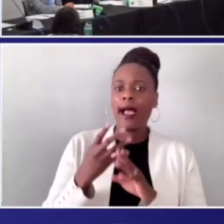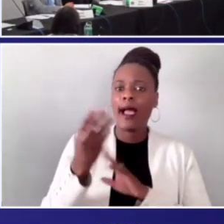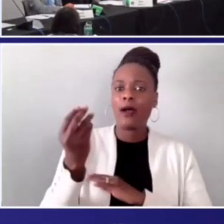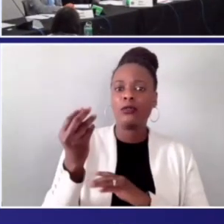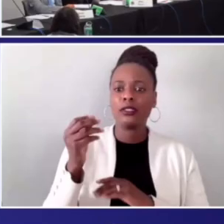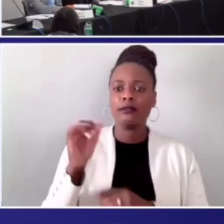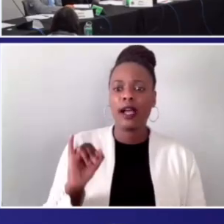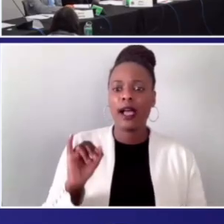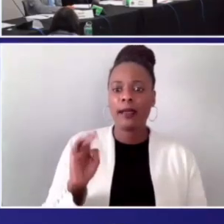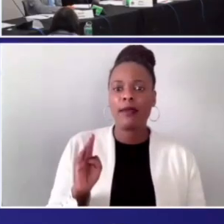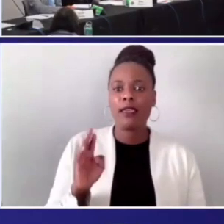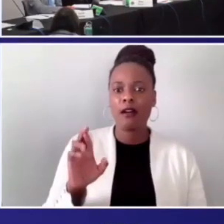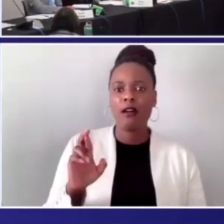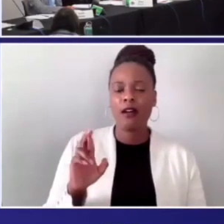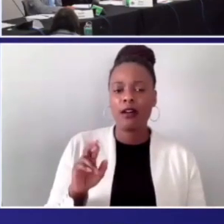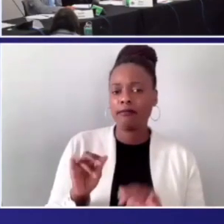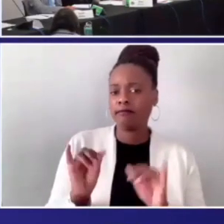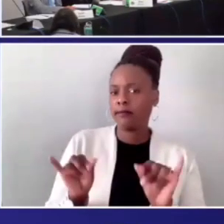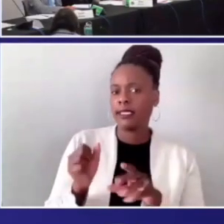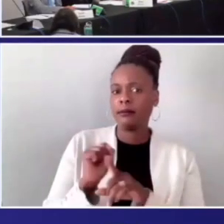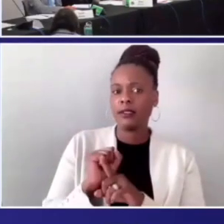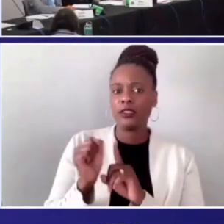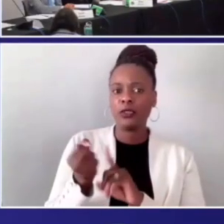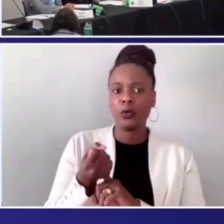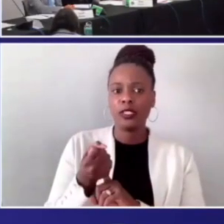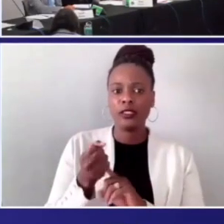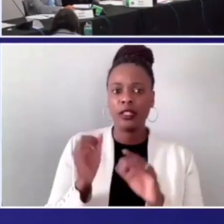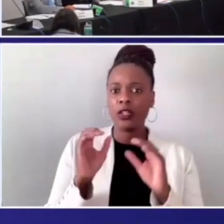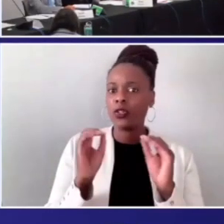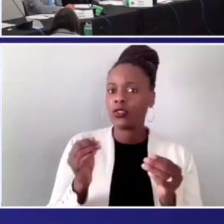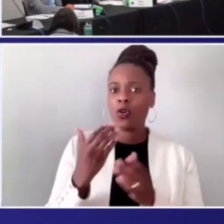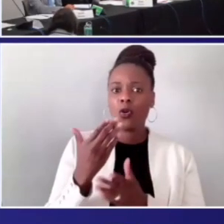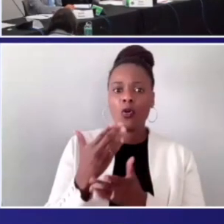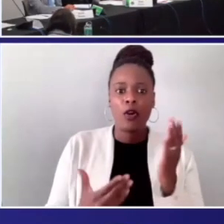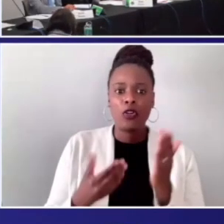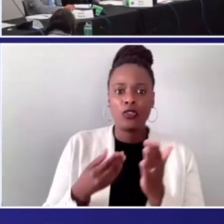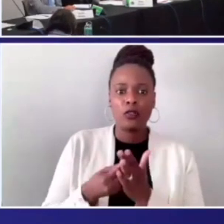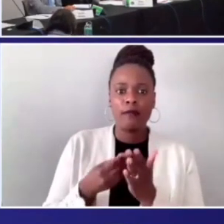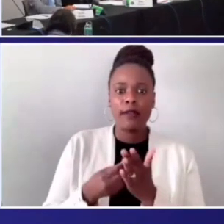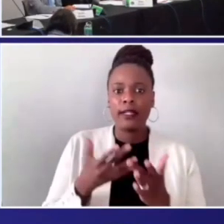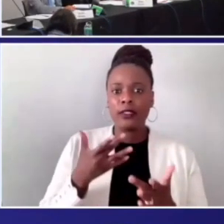when you know there is no partial financial hardship, but when the aggregate monthly